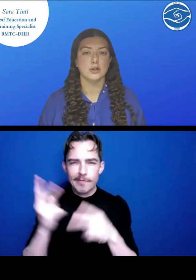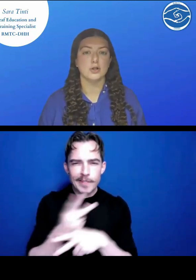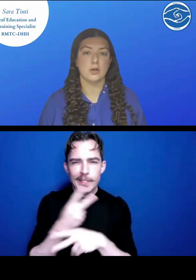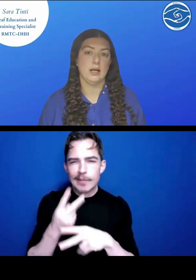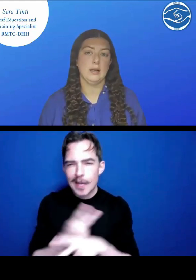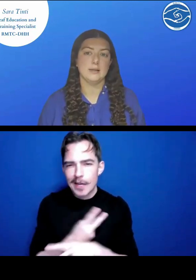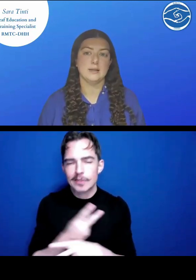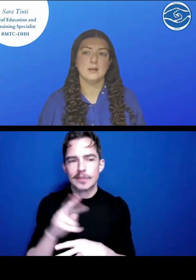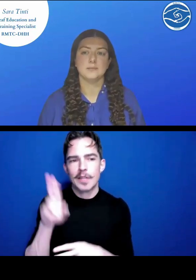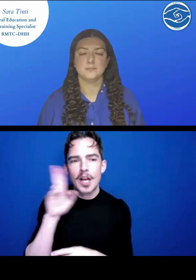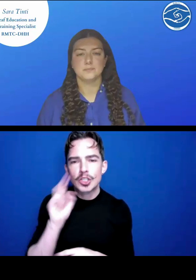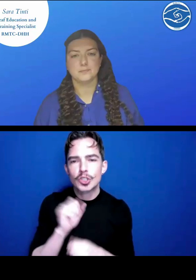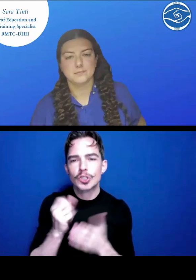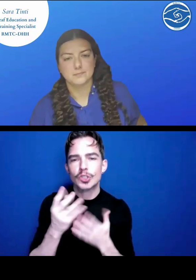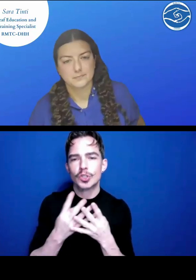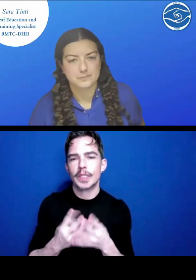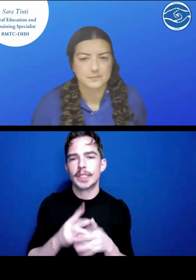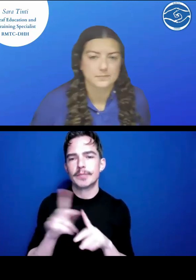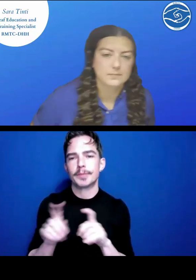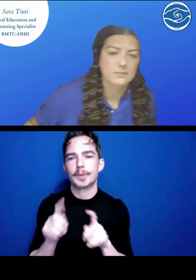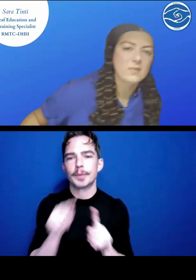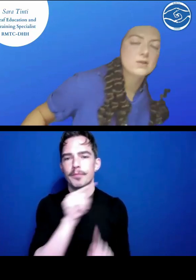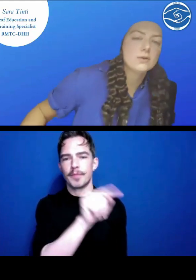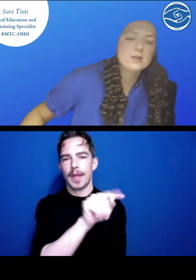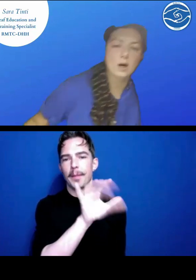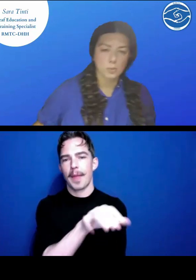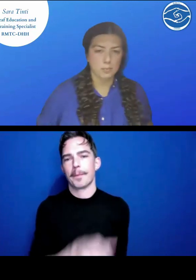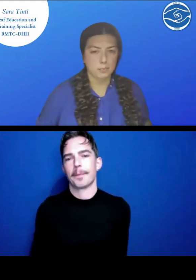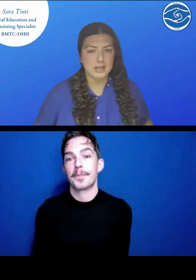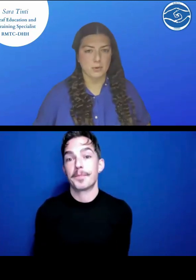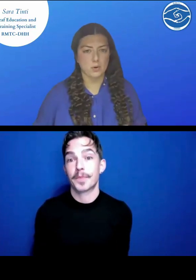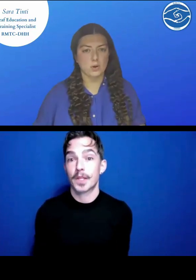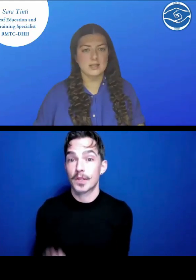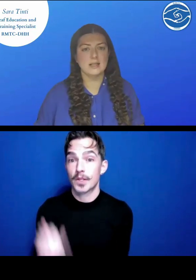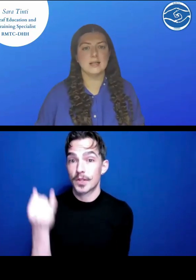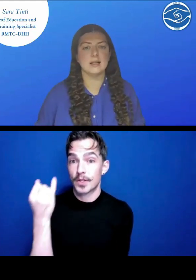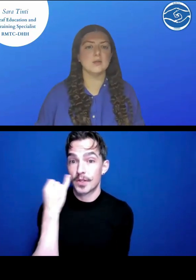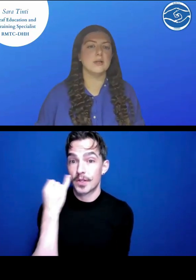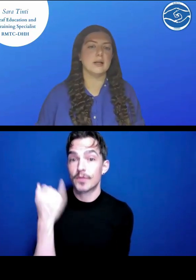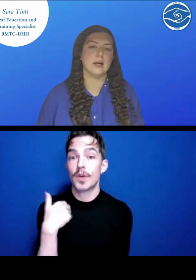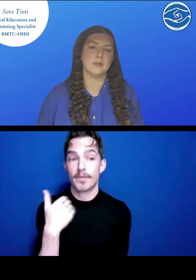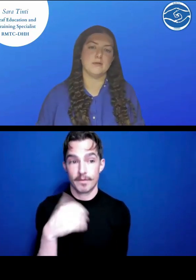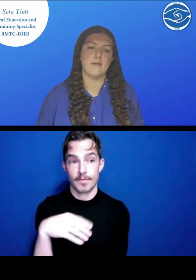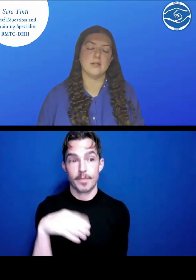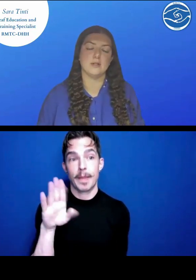Usher screenings. So these are BEESS portal courses and this one you can get up to five